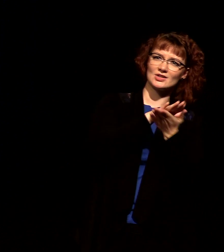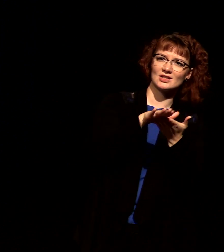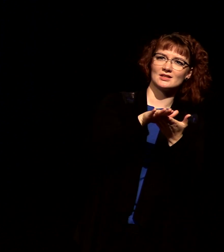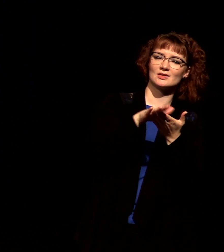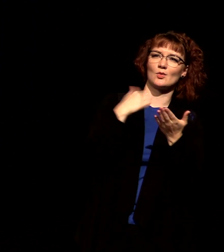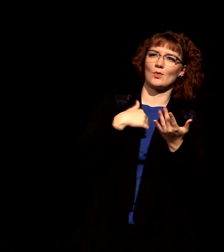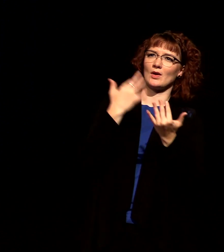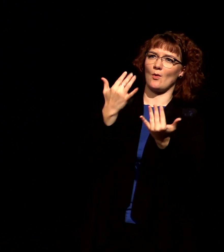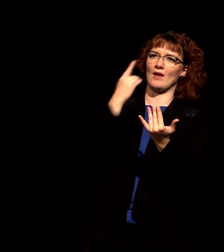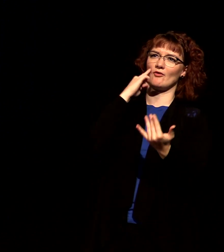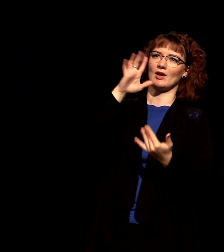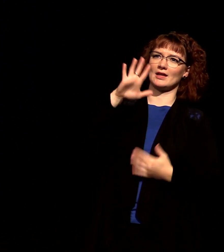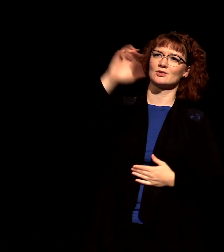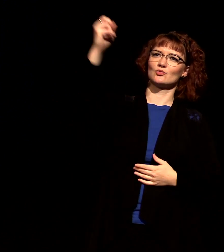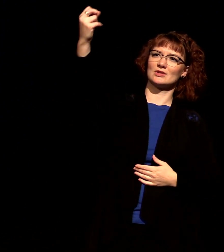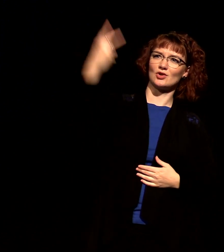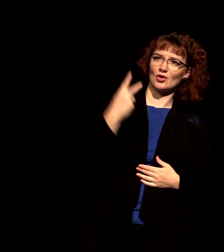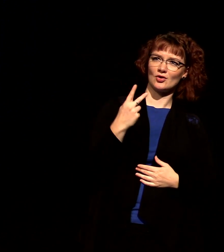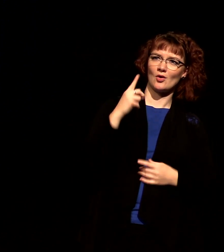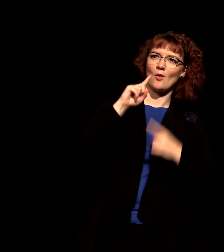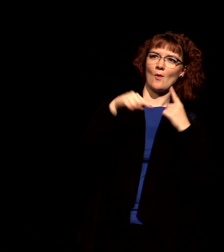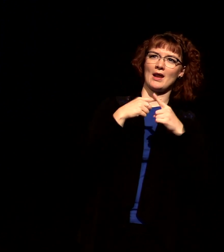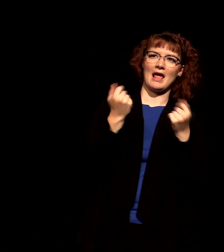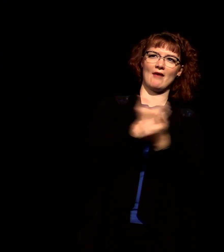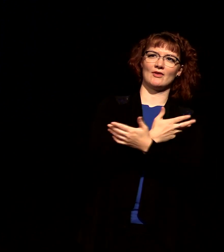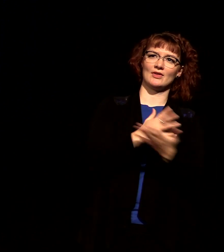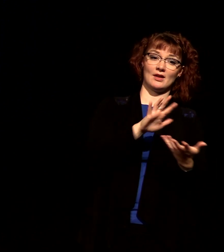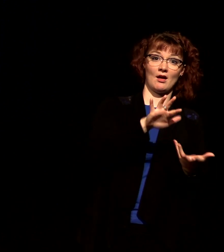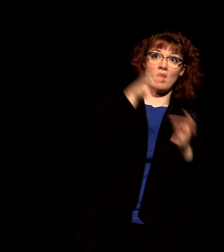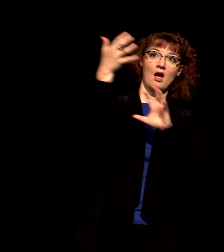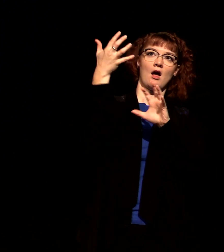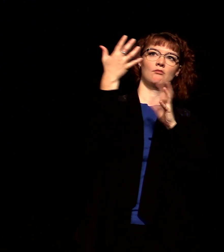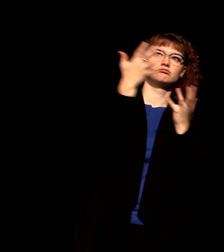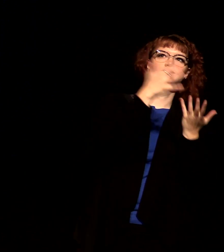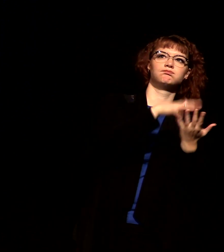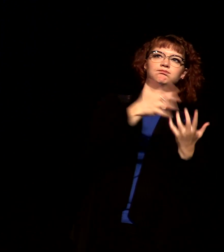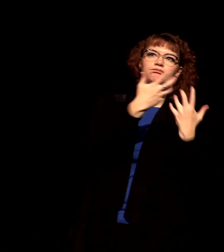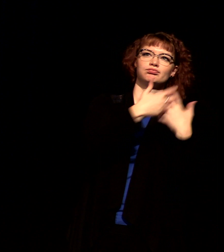return when all will be made, right. And so this morning